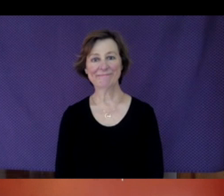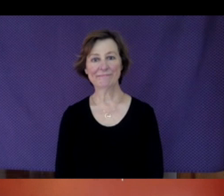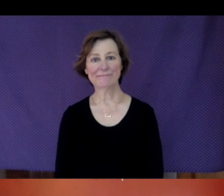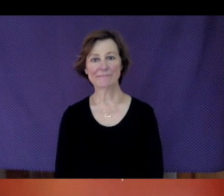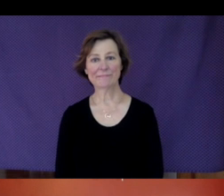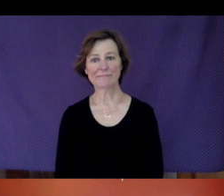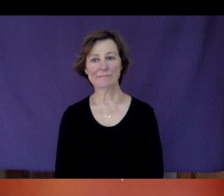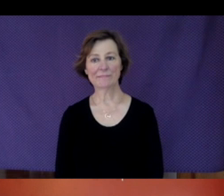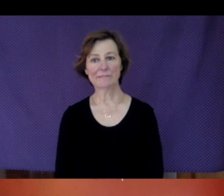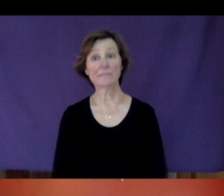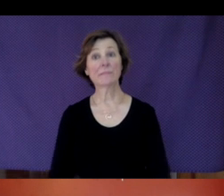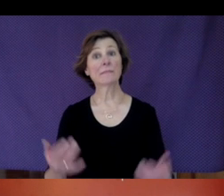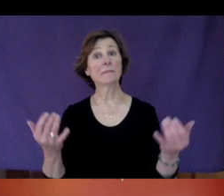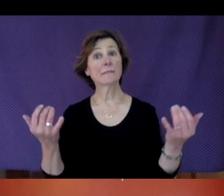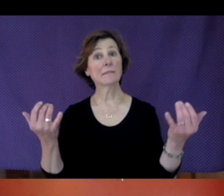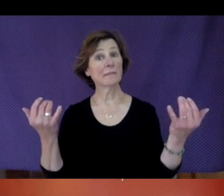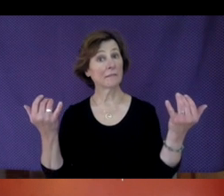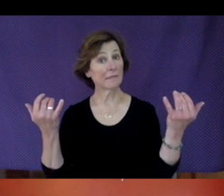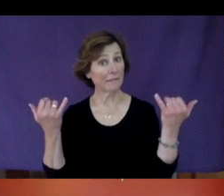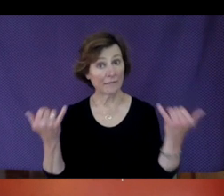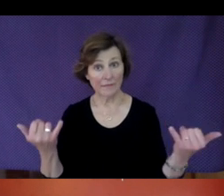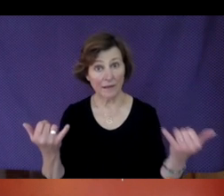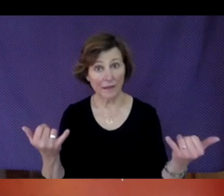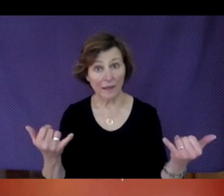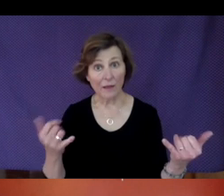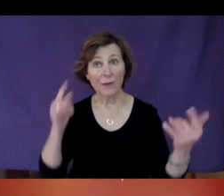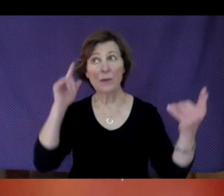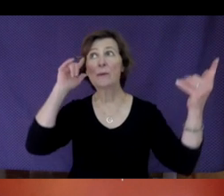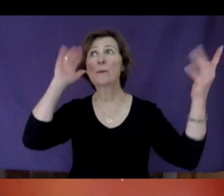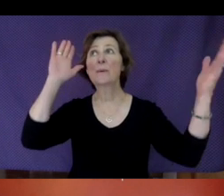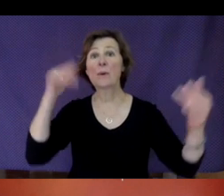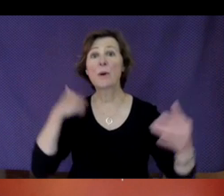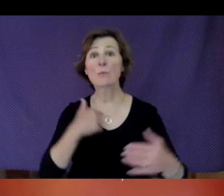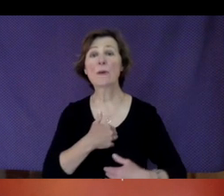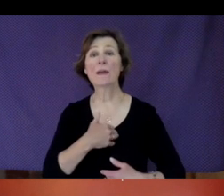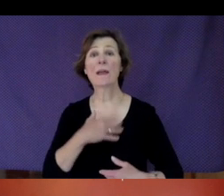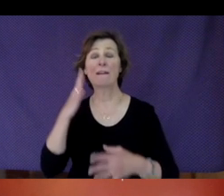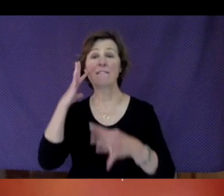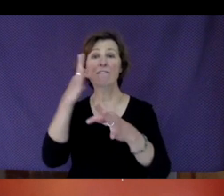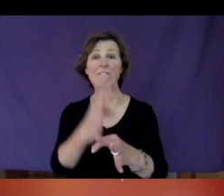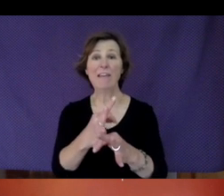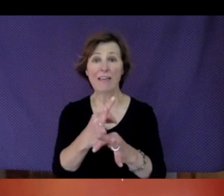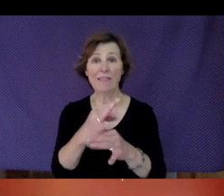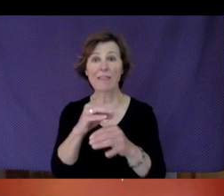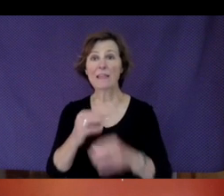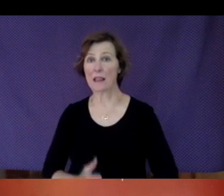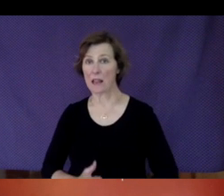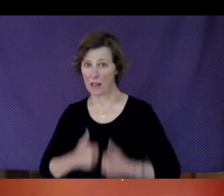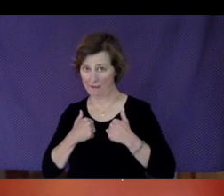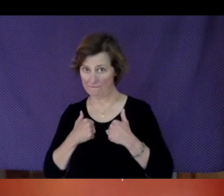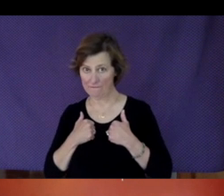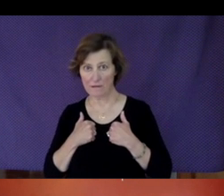And now May we have faith in life to do wise planting